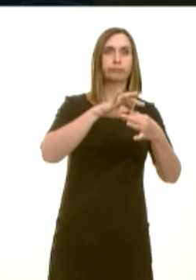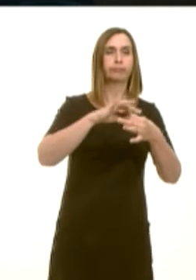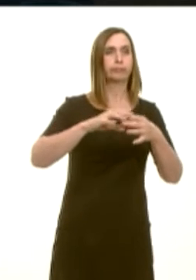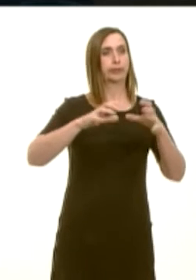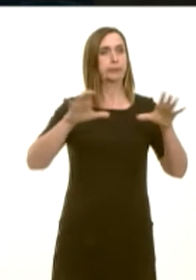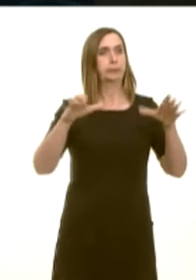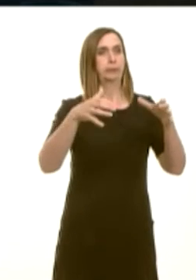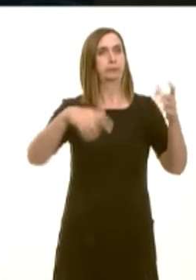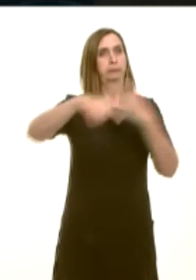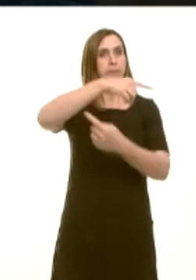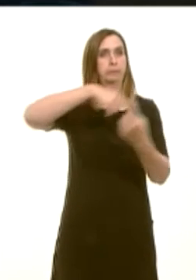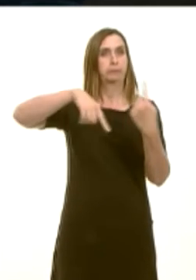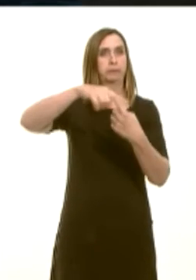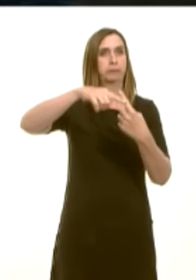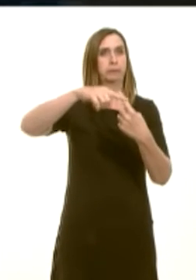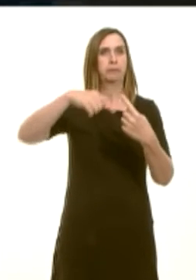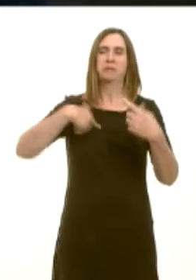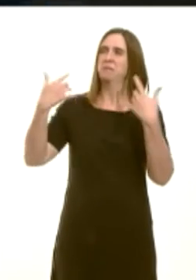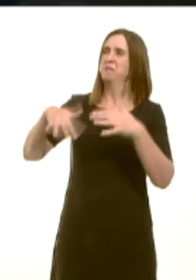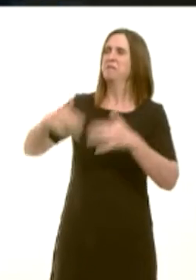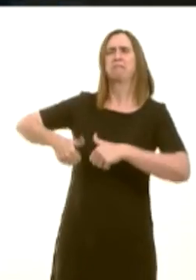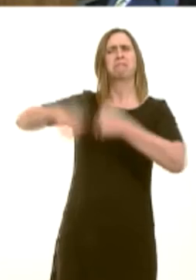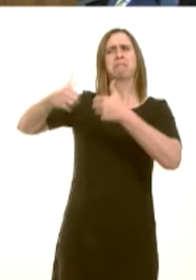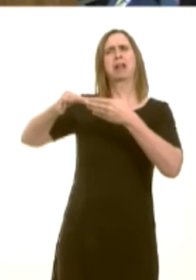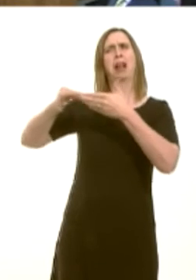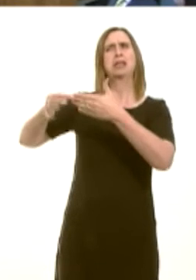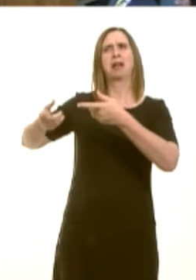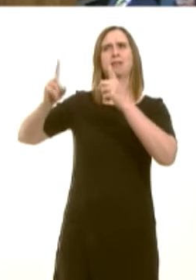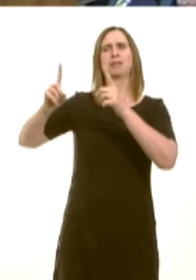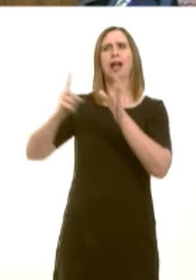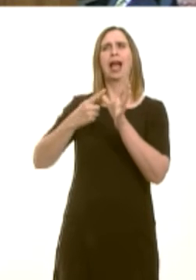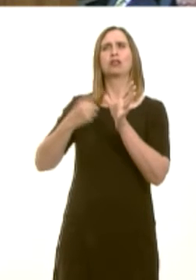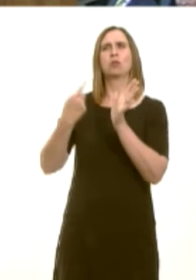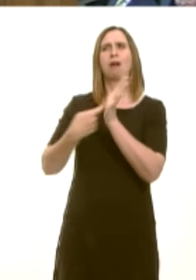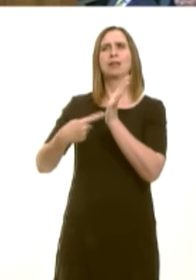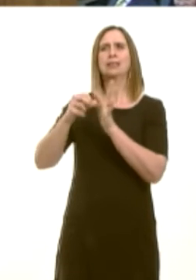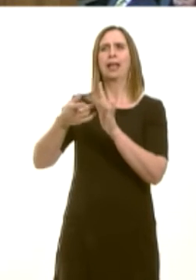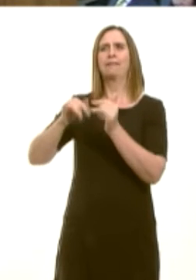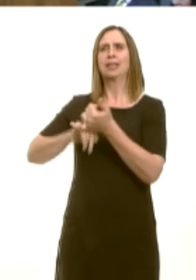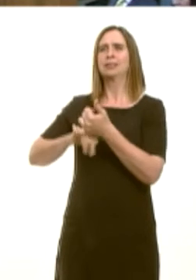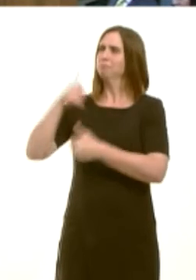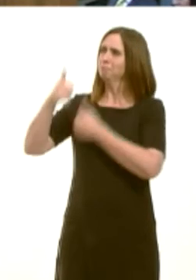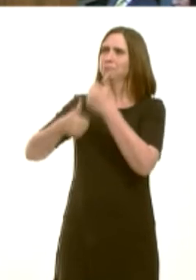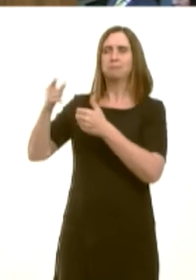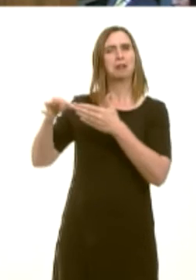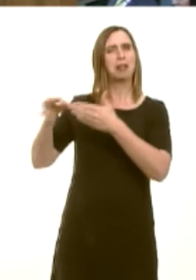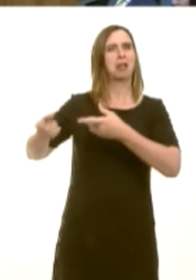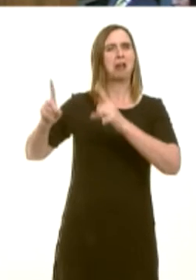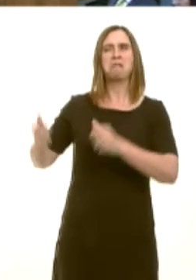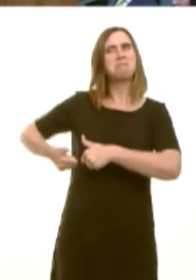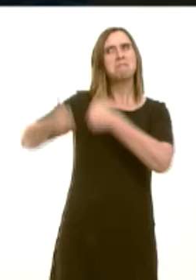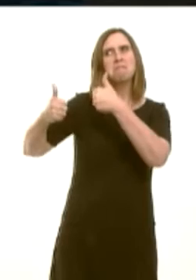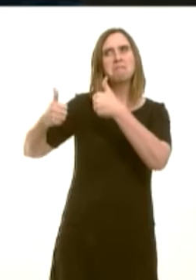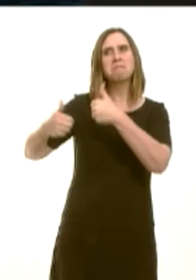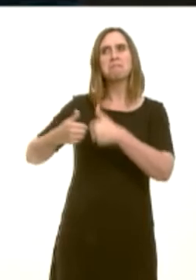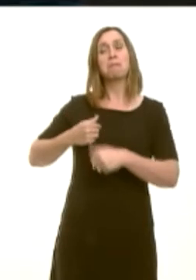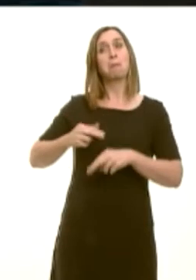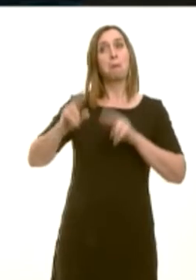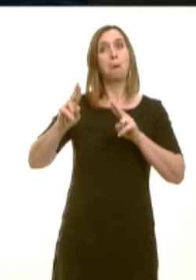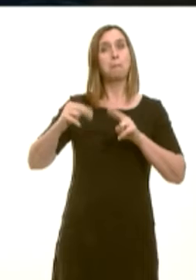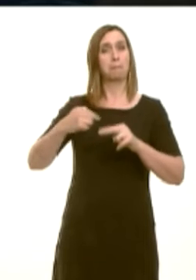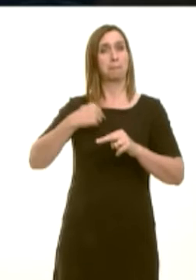particular, the great leadership of Andrew R.T. Davies. I hope that, with my background,